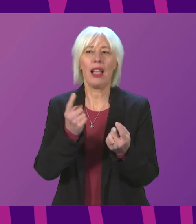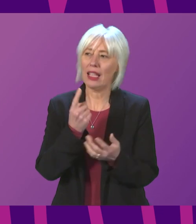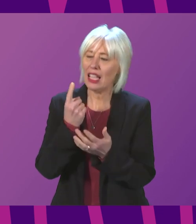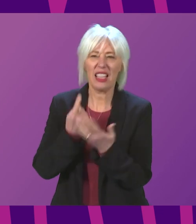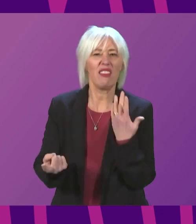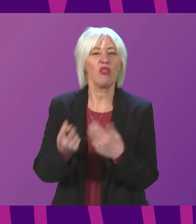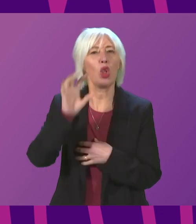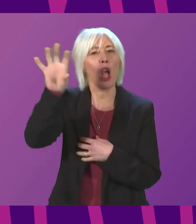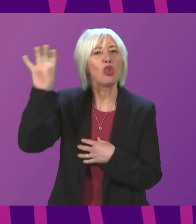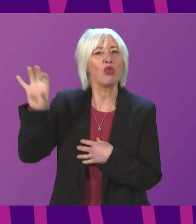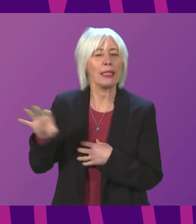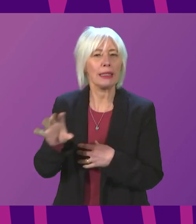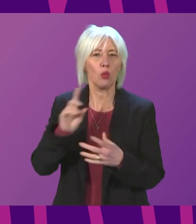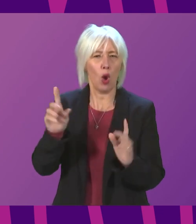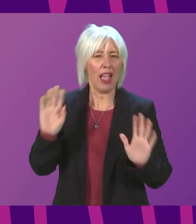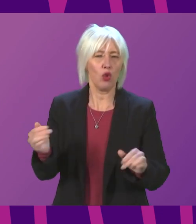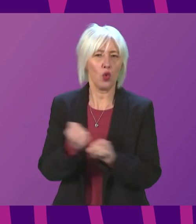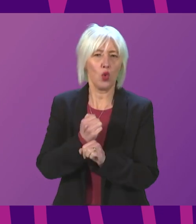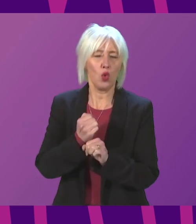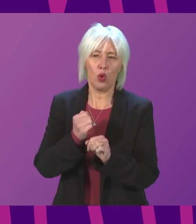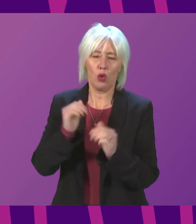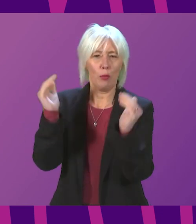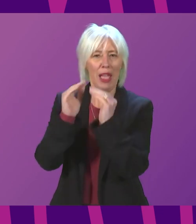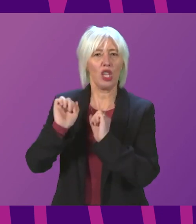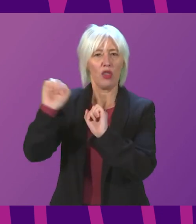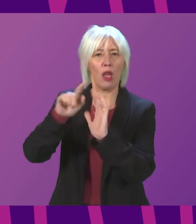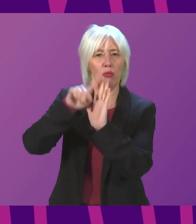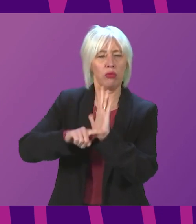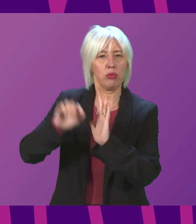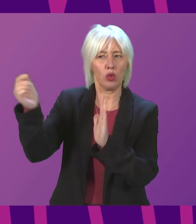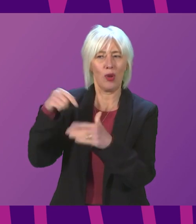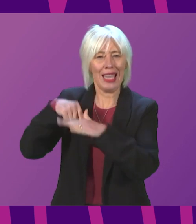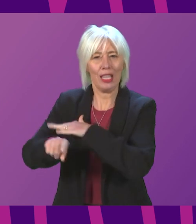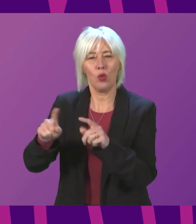requirements travellers need to meet for entry into their territory, so it is for the French